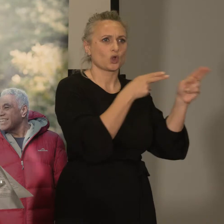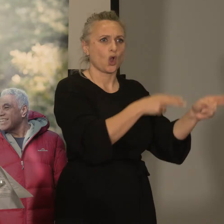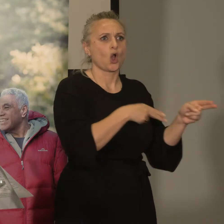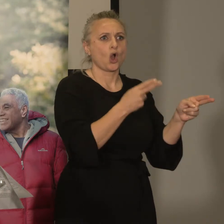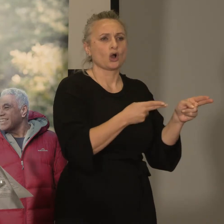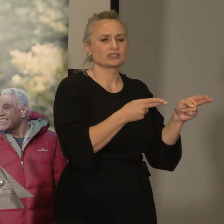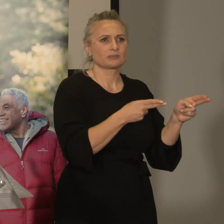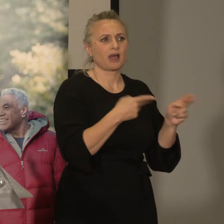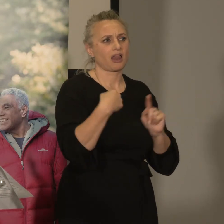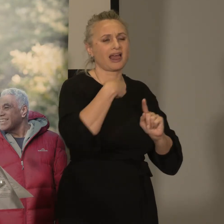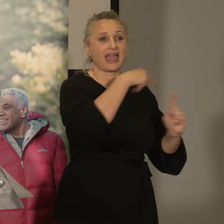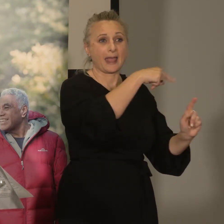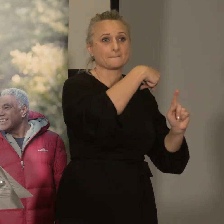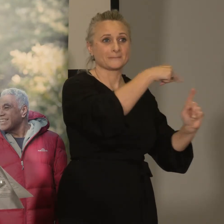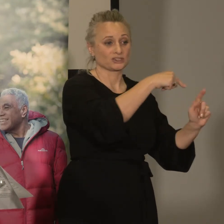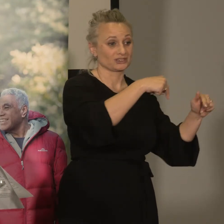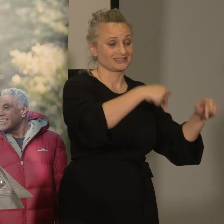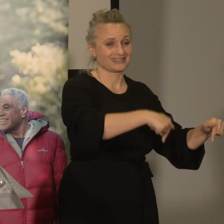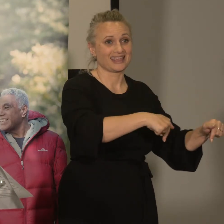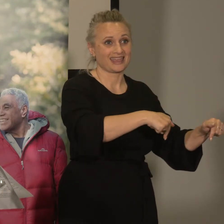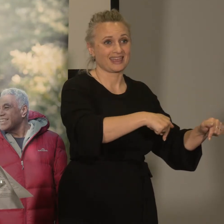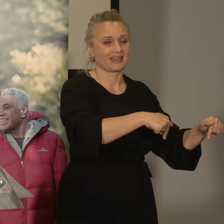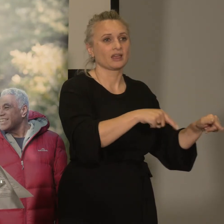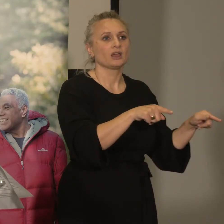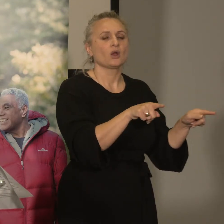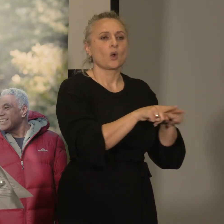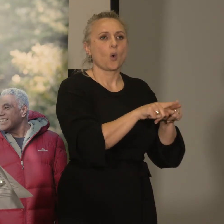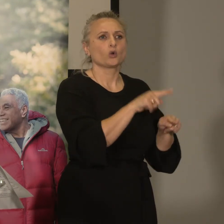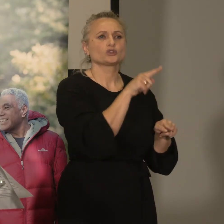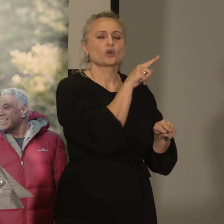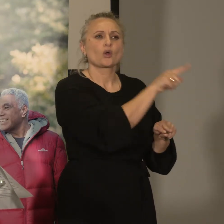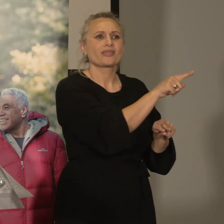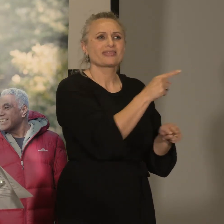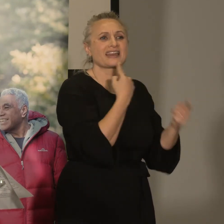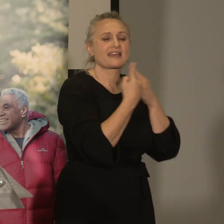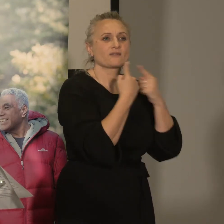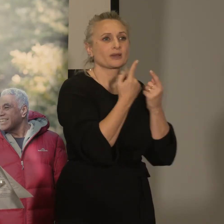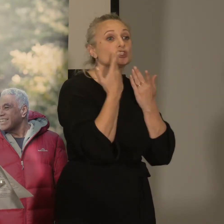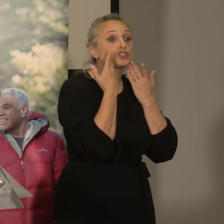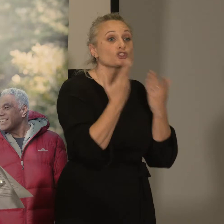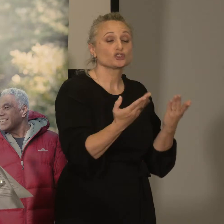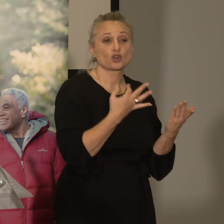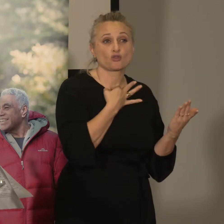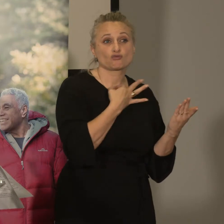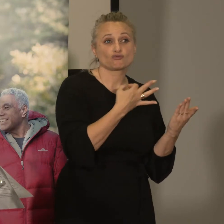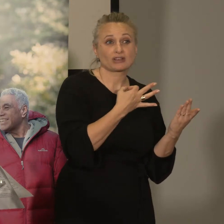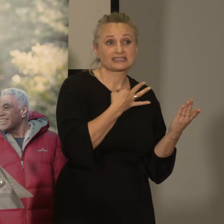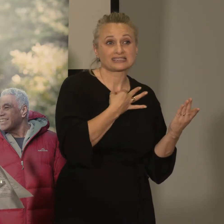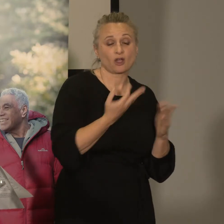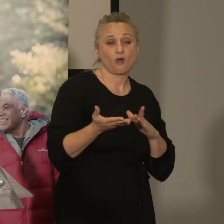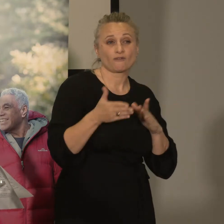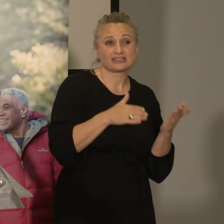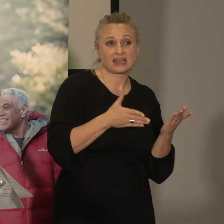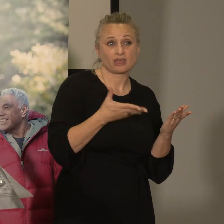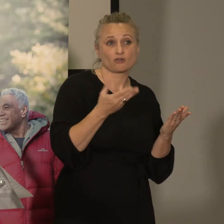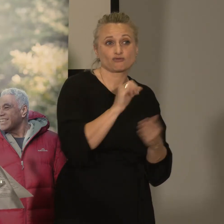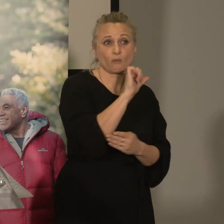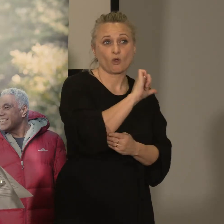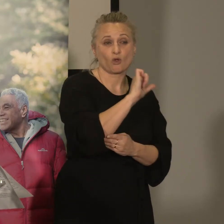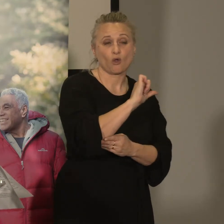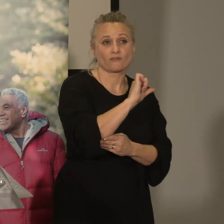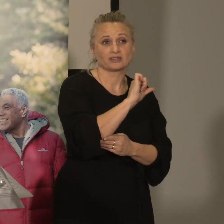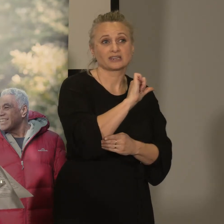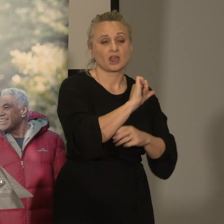Zealand. And what we showed in